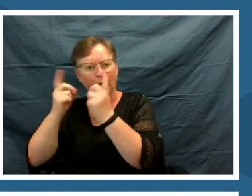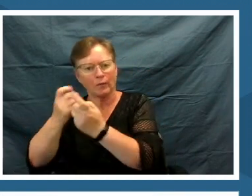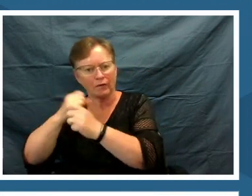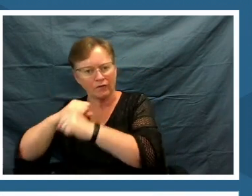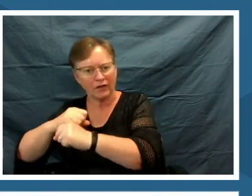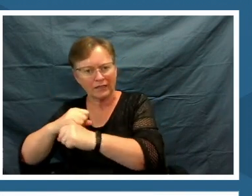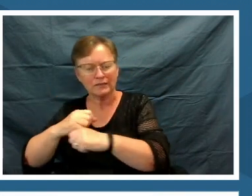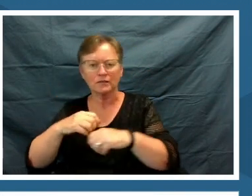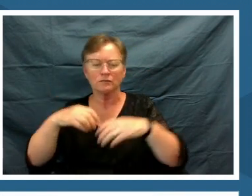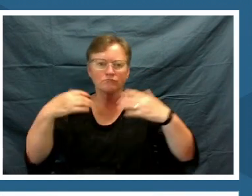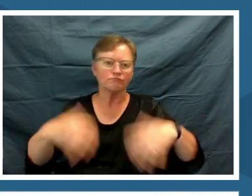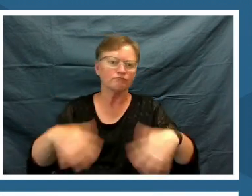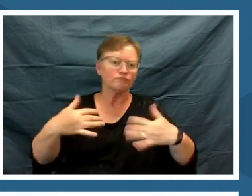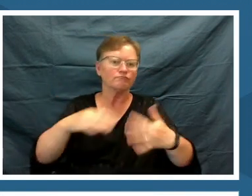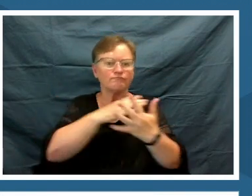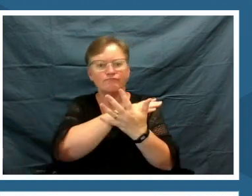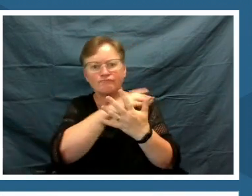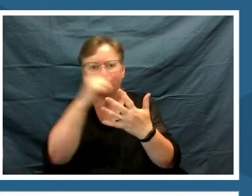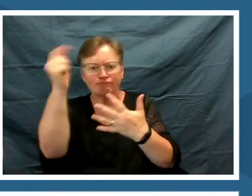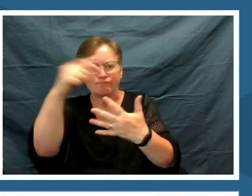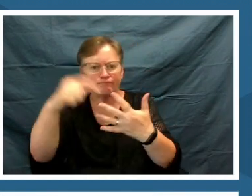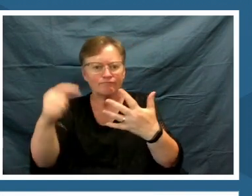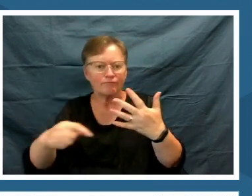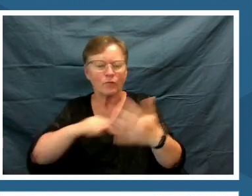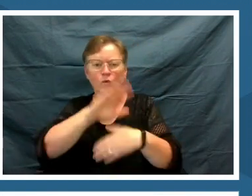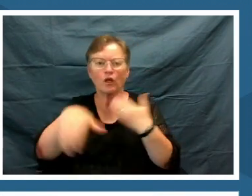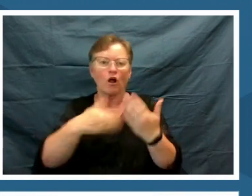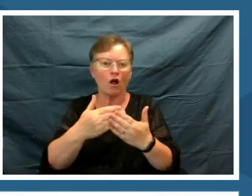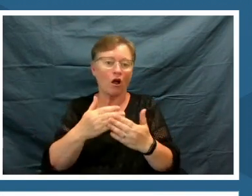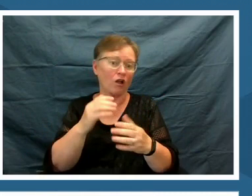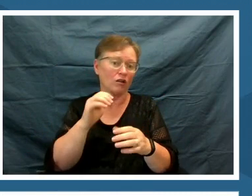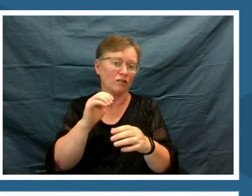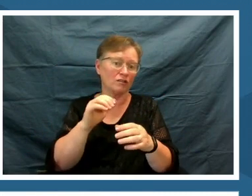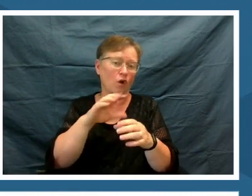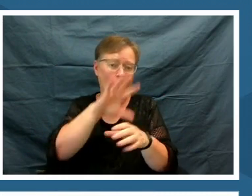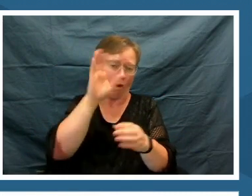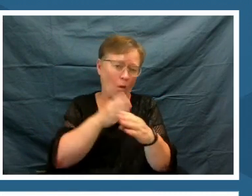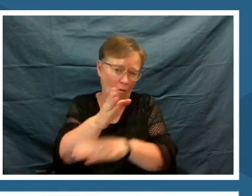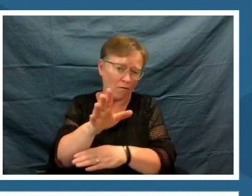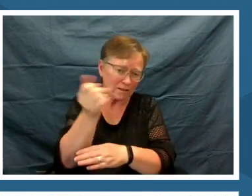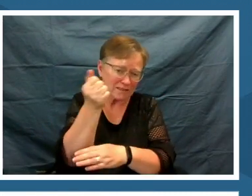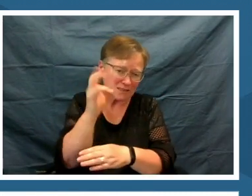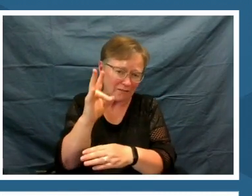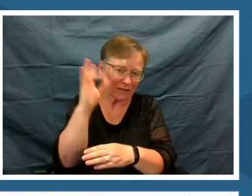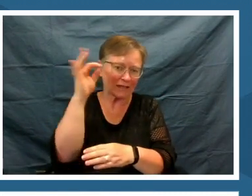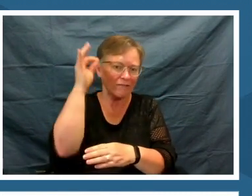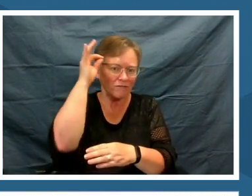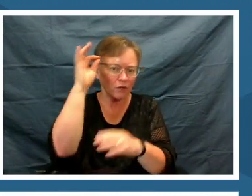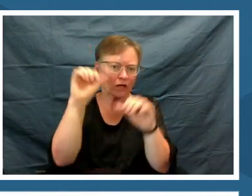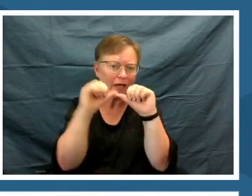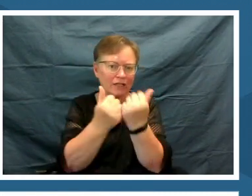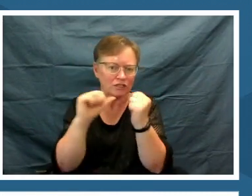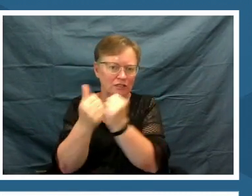you know we work with over 17 federal agencies across